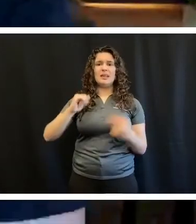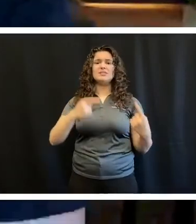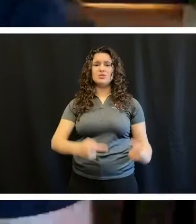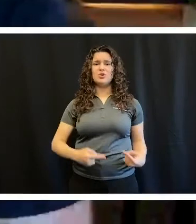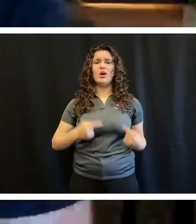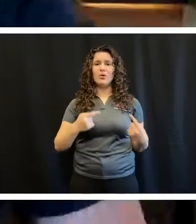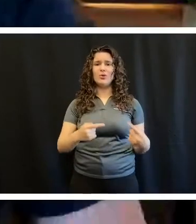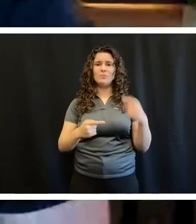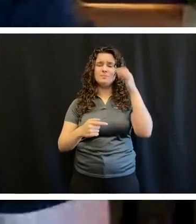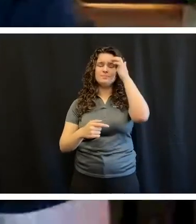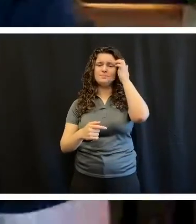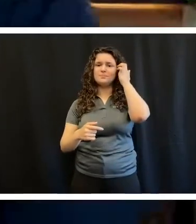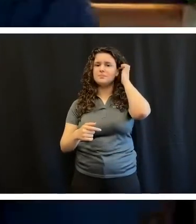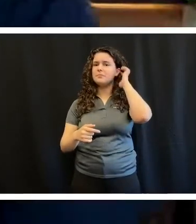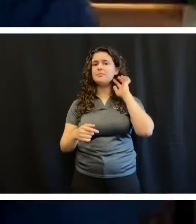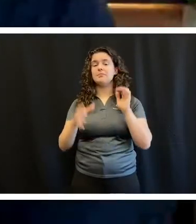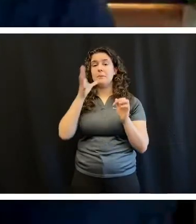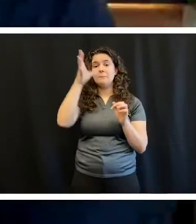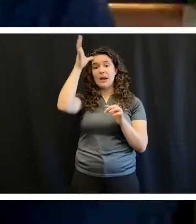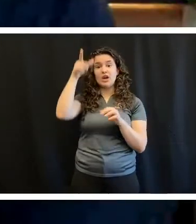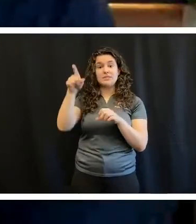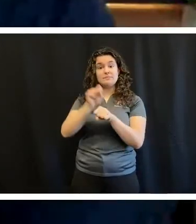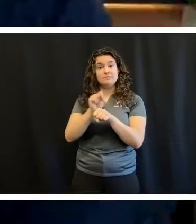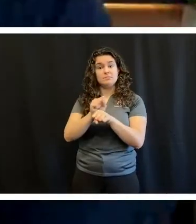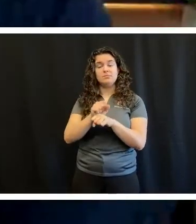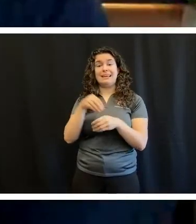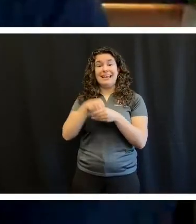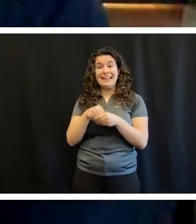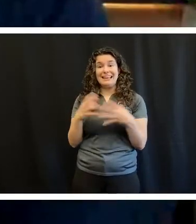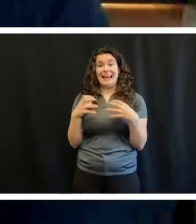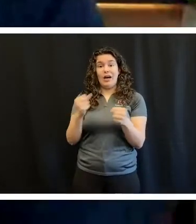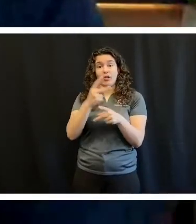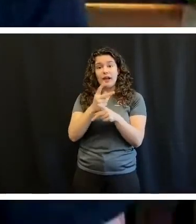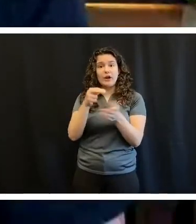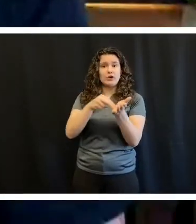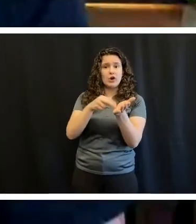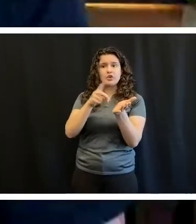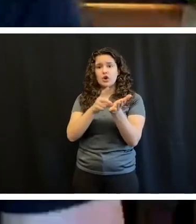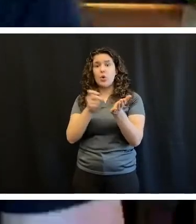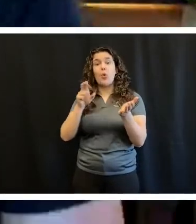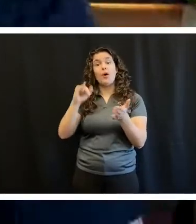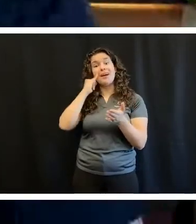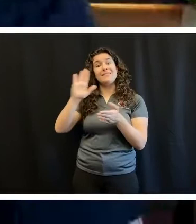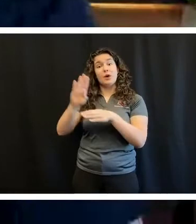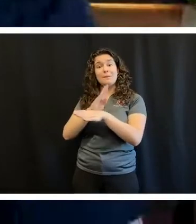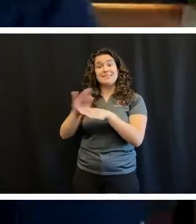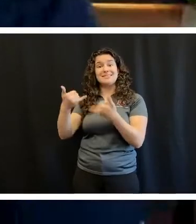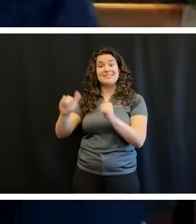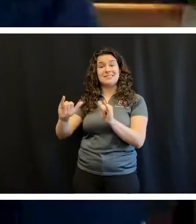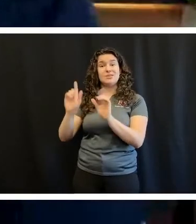If parents are working in healthcare or essential businesses or delivery services, they're working overtime.